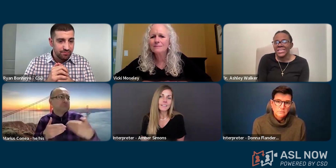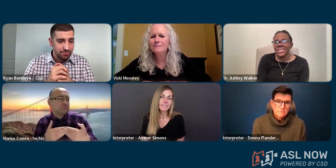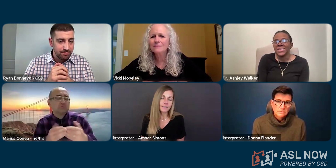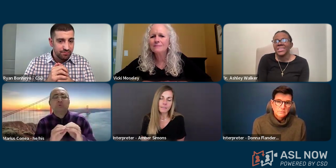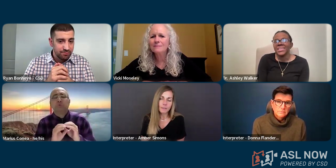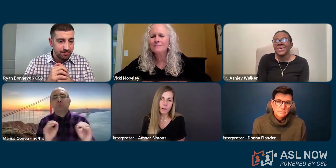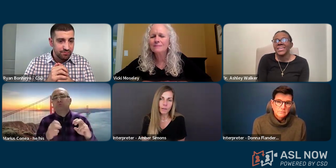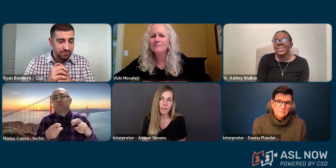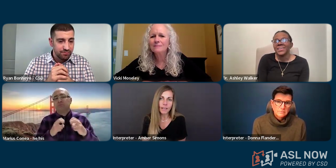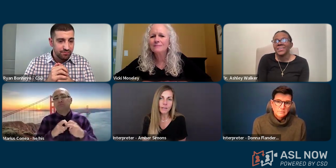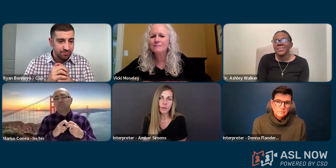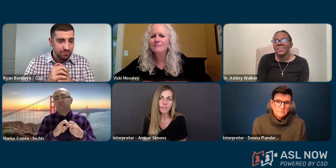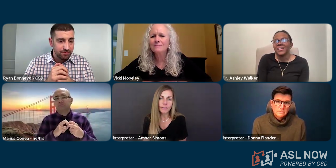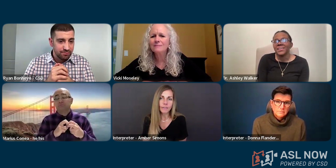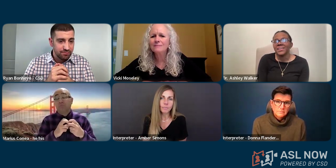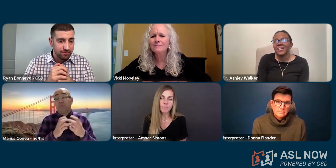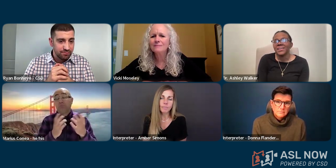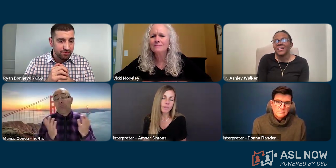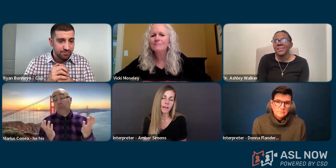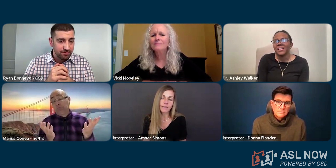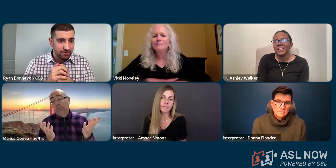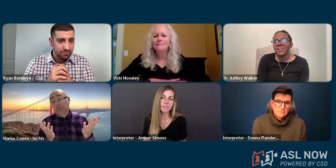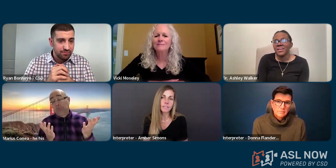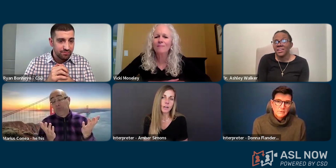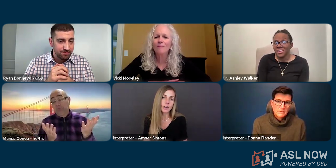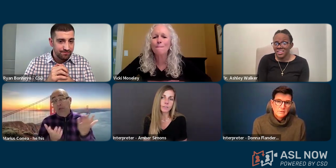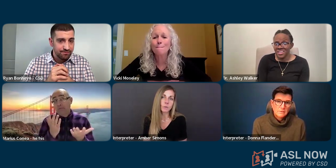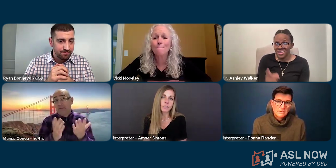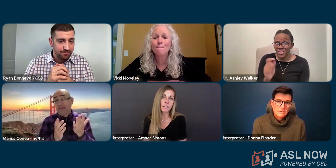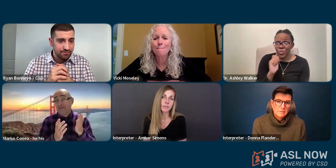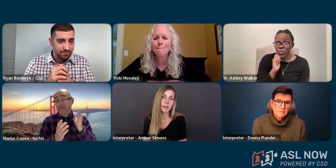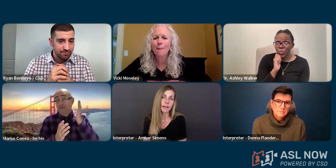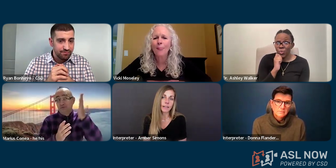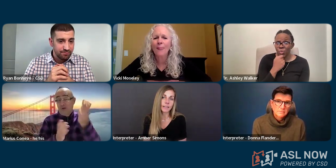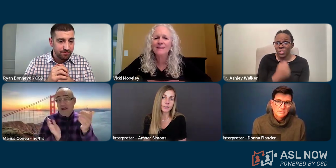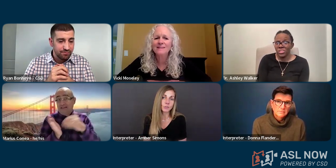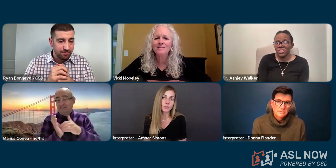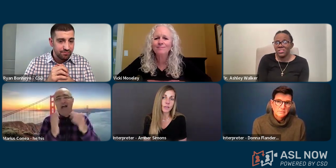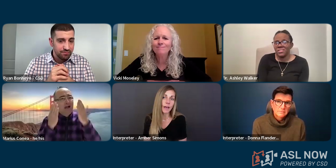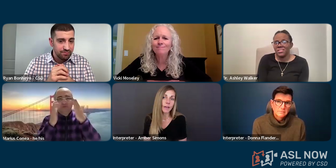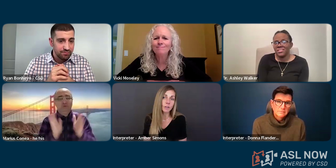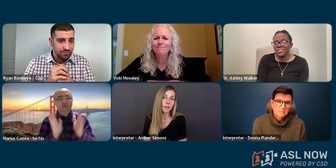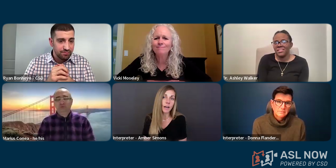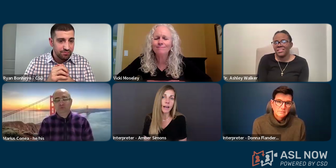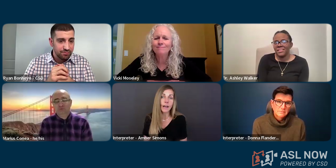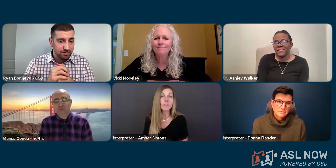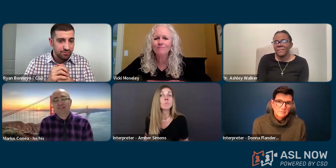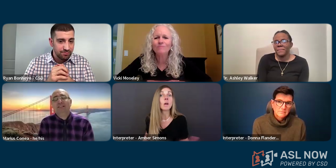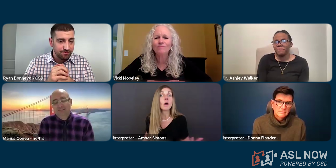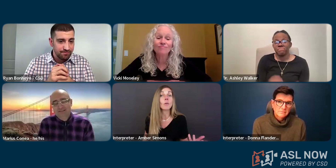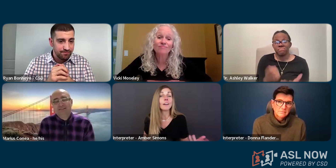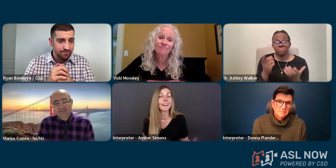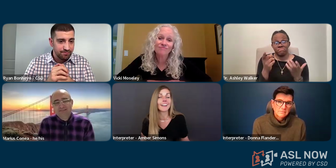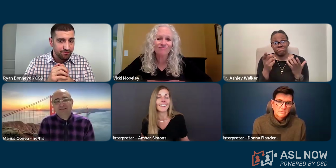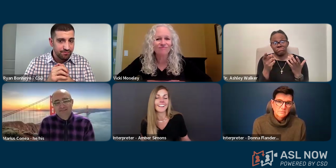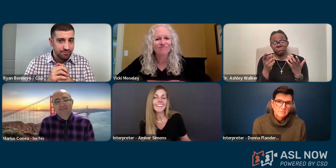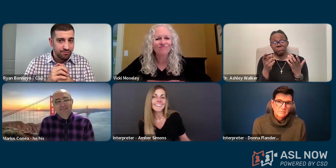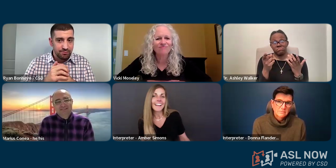They said that they were going to make a note of it. I consequently never had any issues after. I don't know.